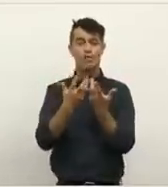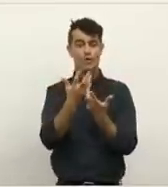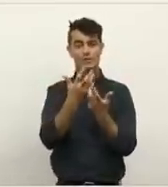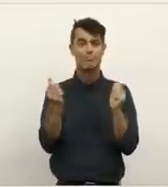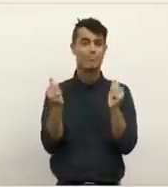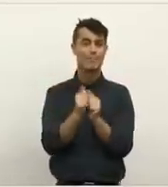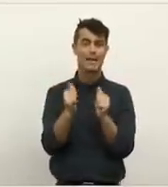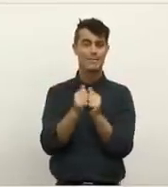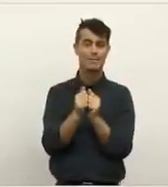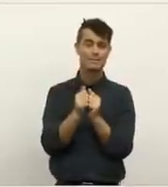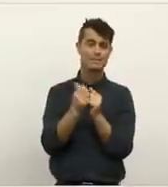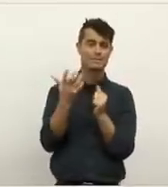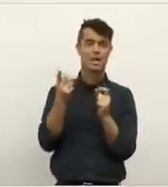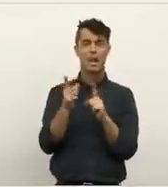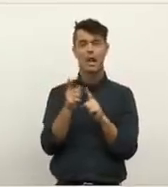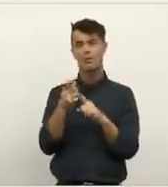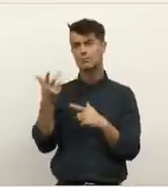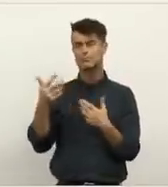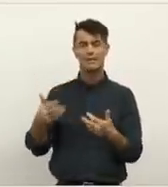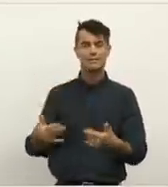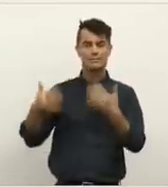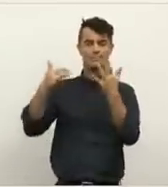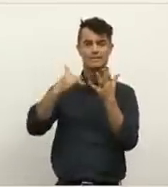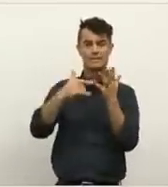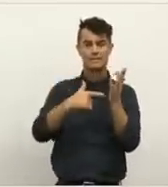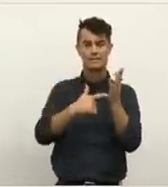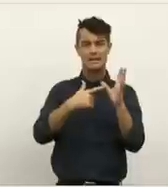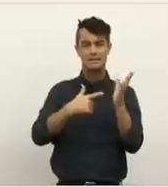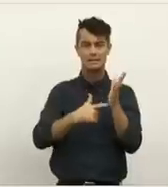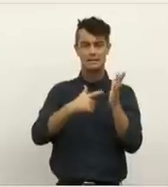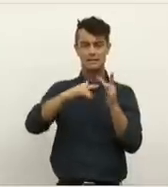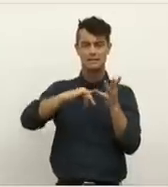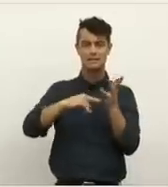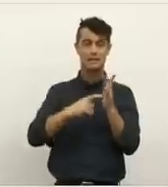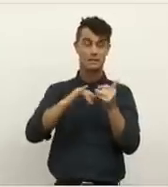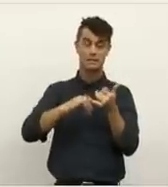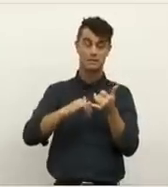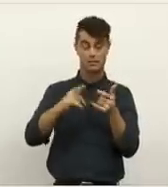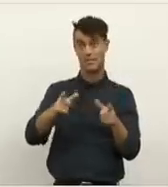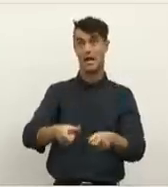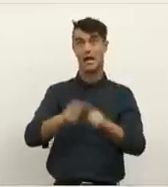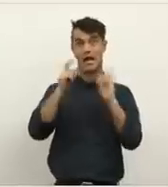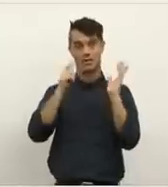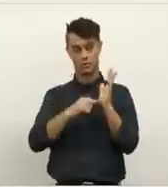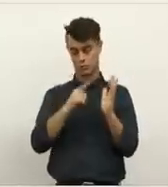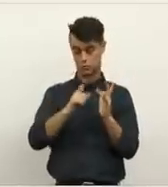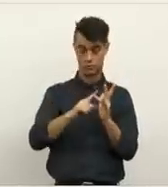especially things like statistics where you have graphs - and that's really hard to interpret with a vision impairment.